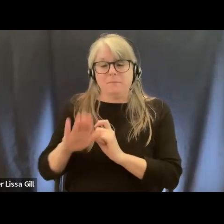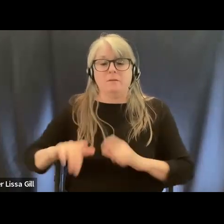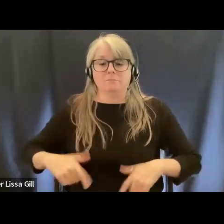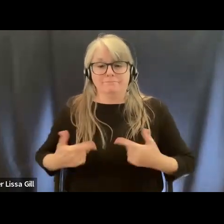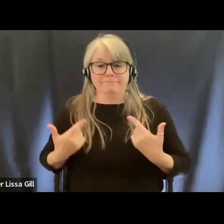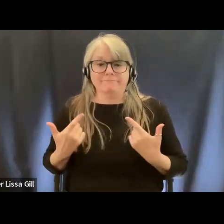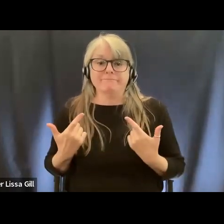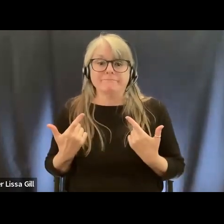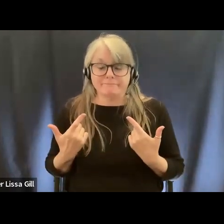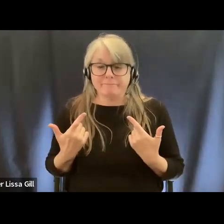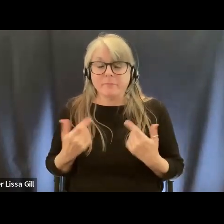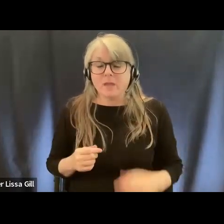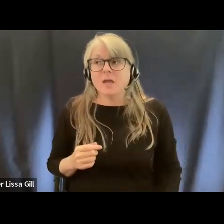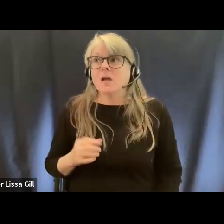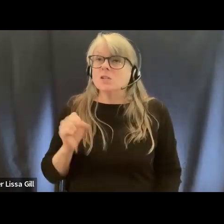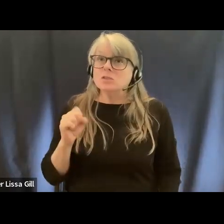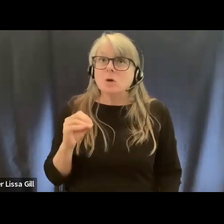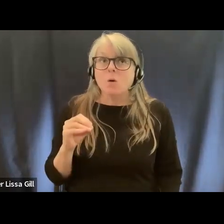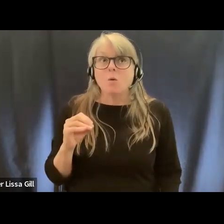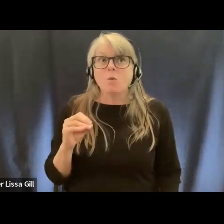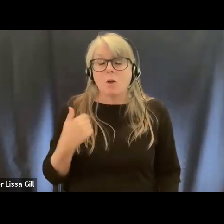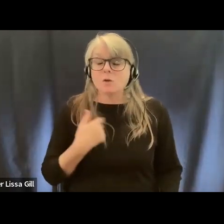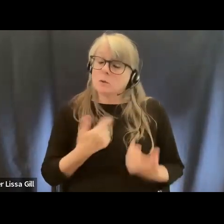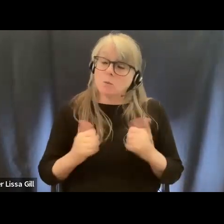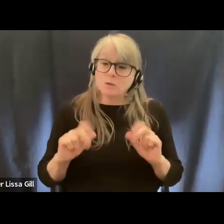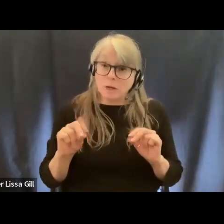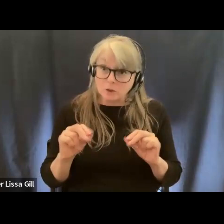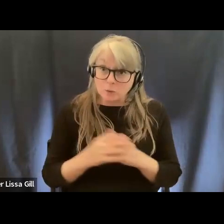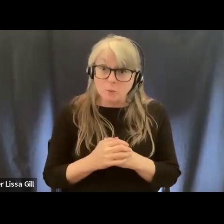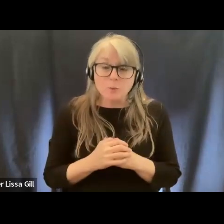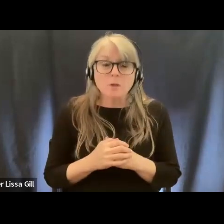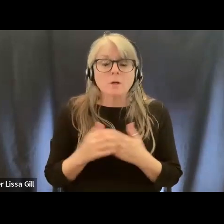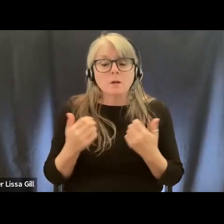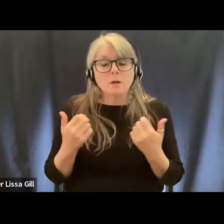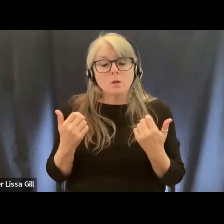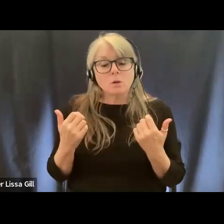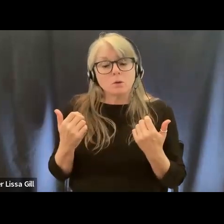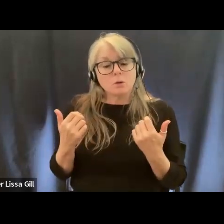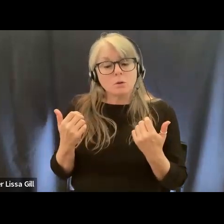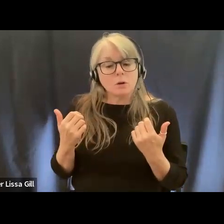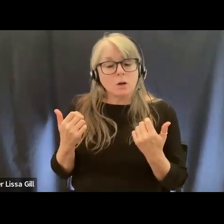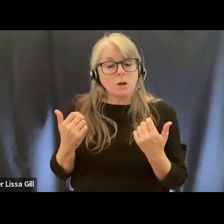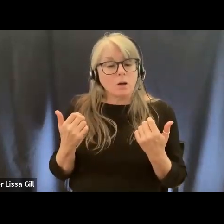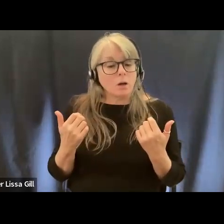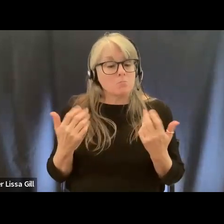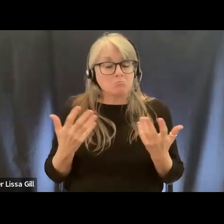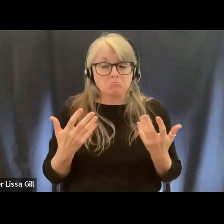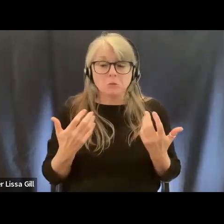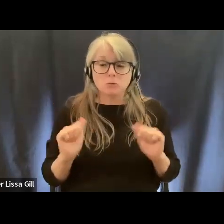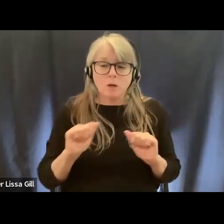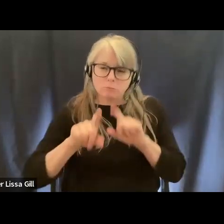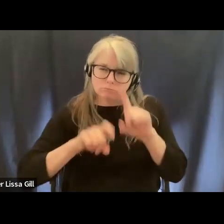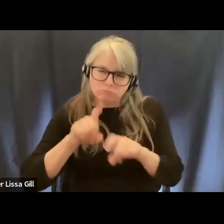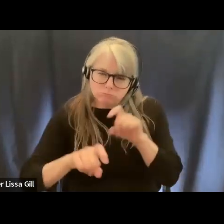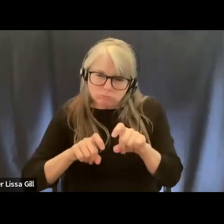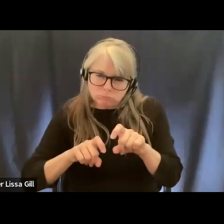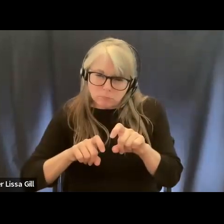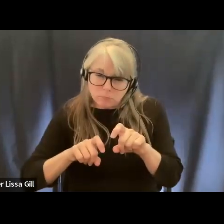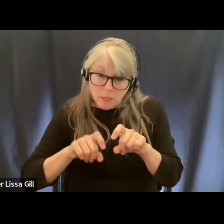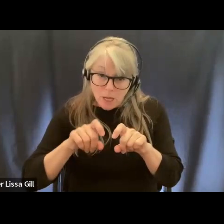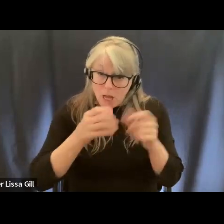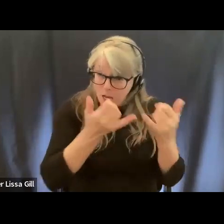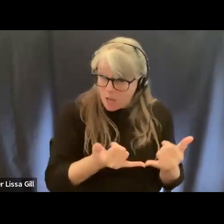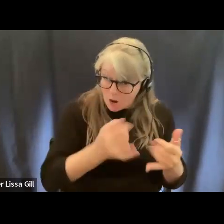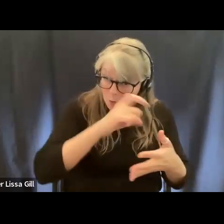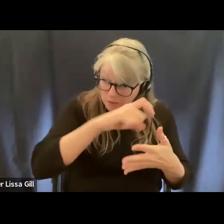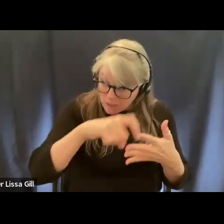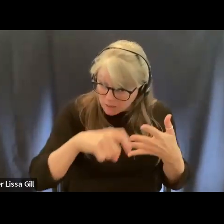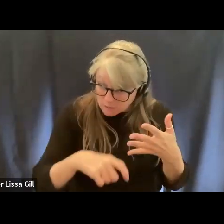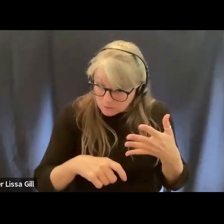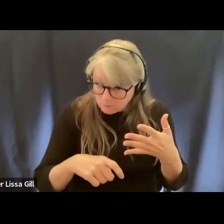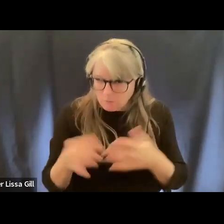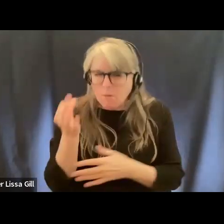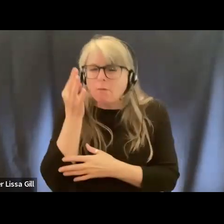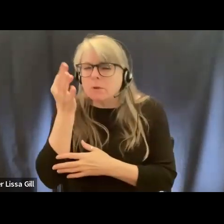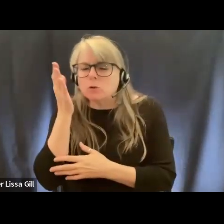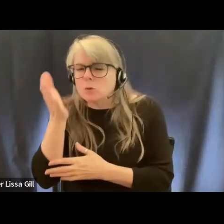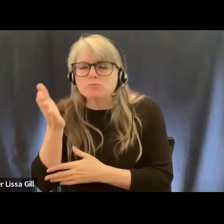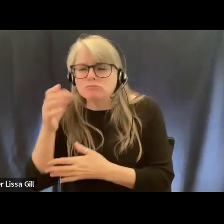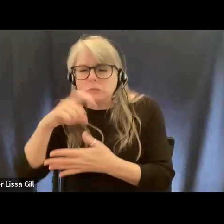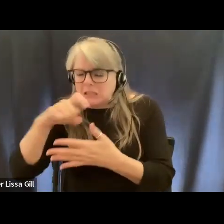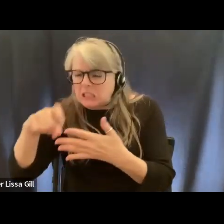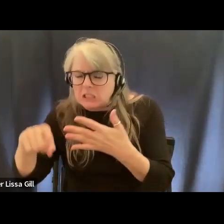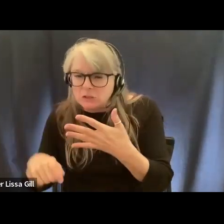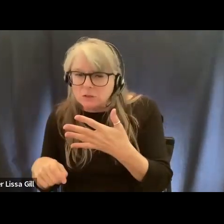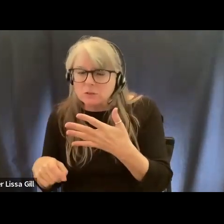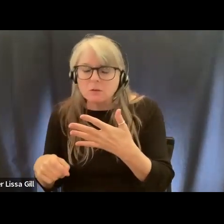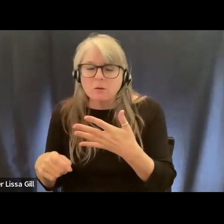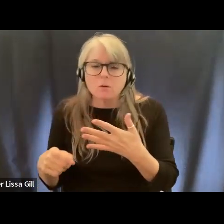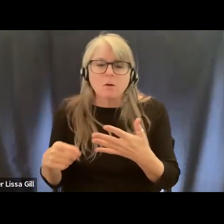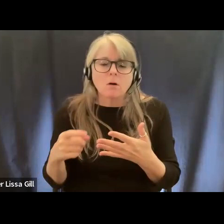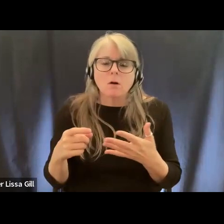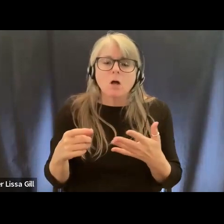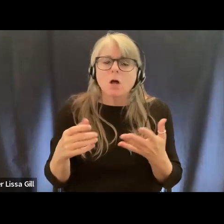You know, way of life. So what we try to do is we try to get to what their needs are what are your needs now what are your needs for the future what are the needs that you would like to see happen down the way.